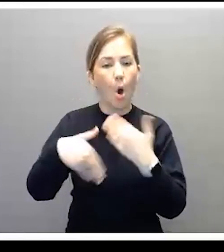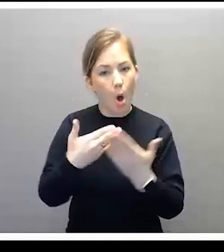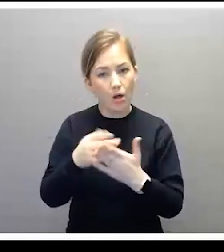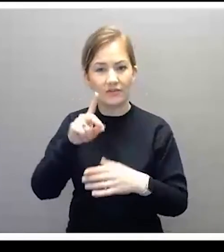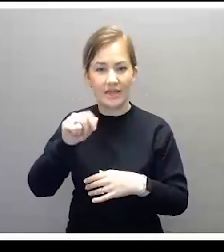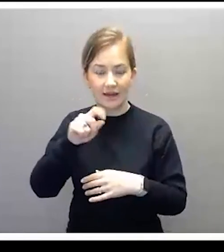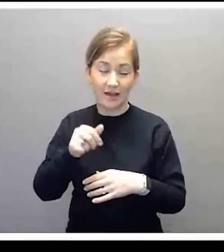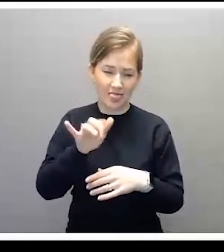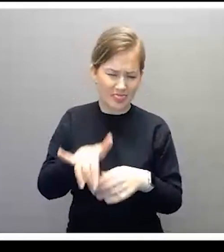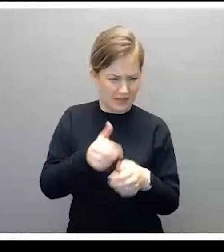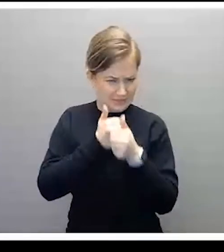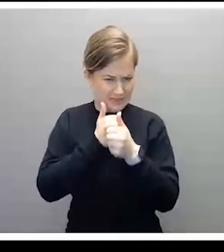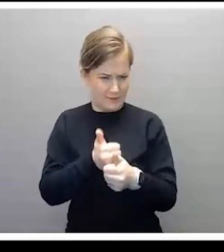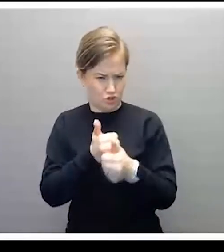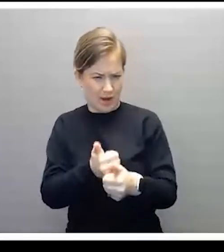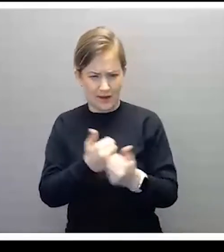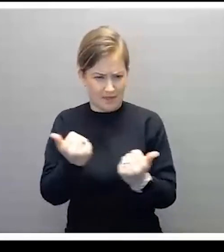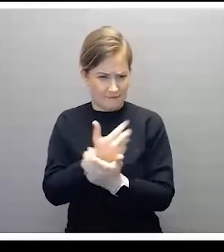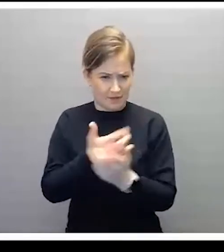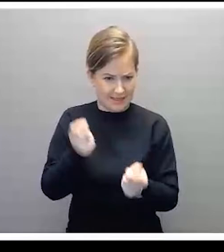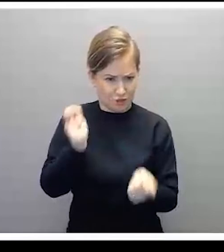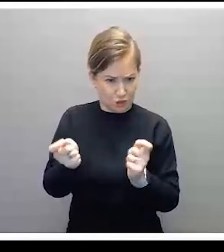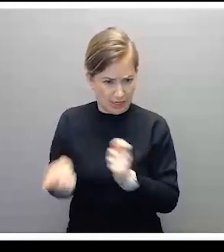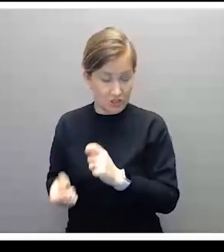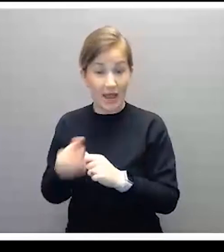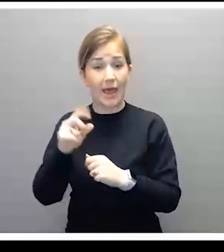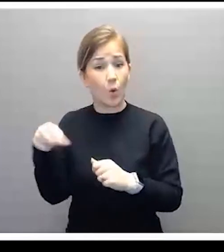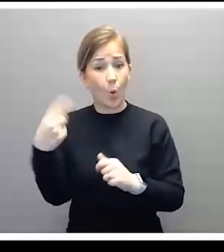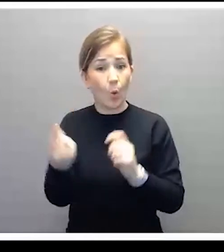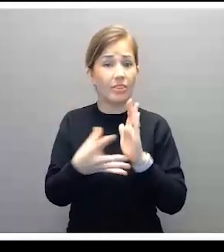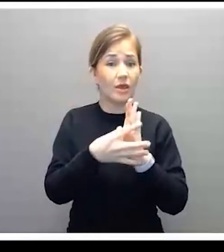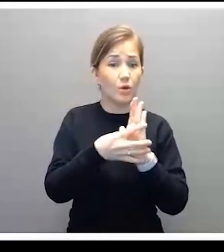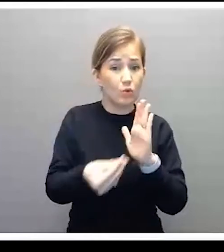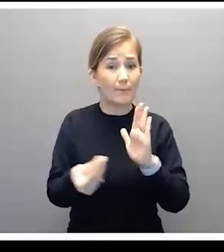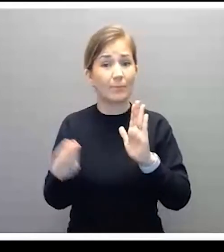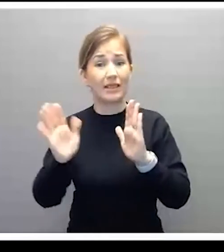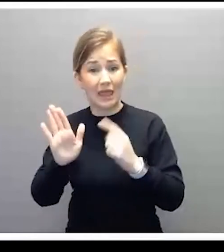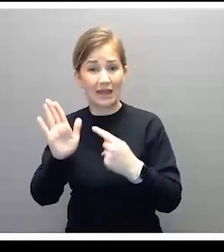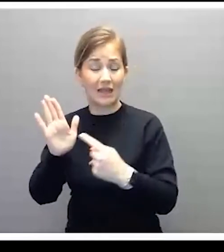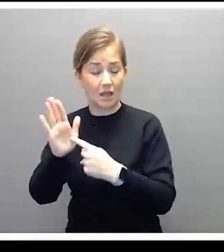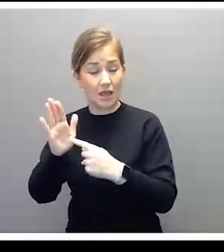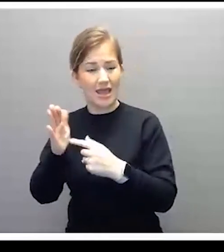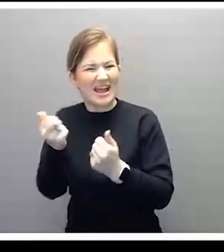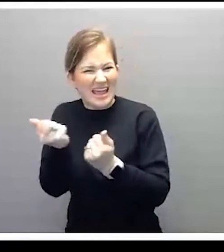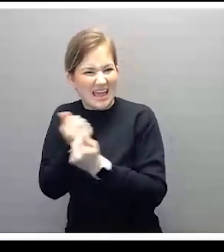This is keeping track of everything that's changed on the source, and only replicating the changed data.